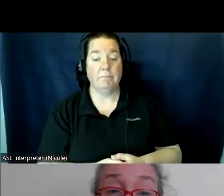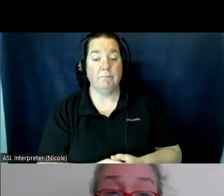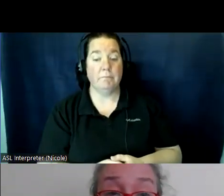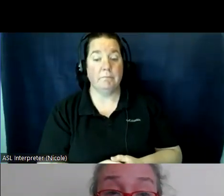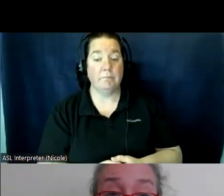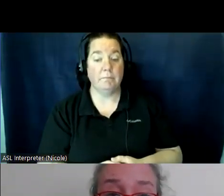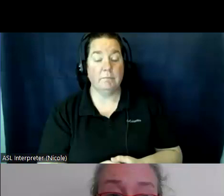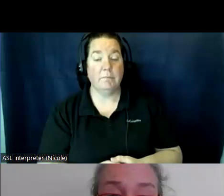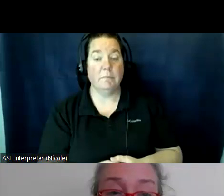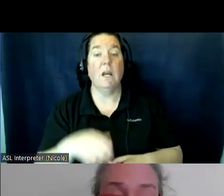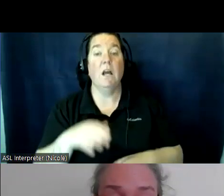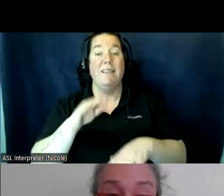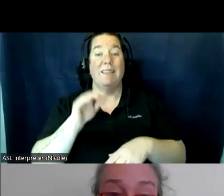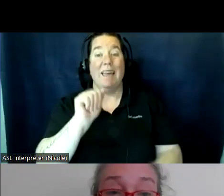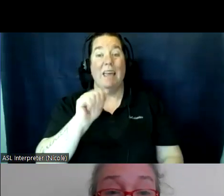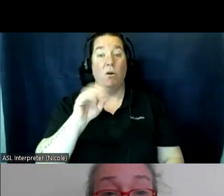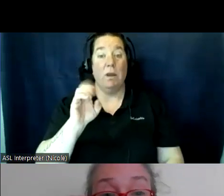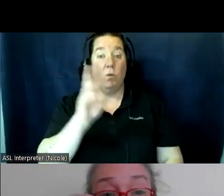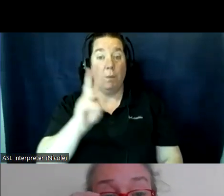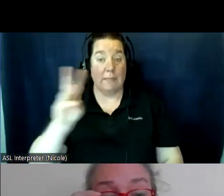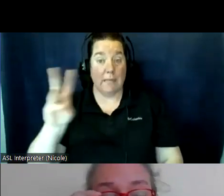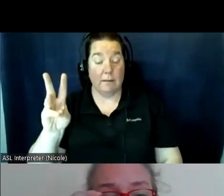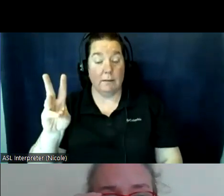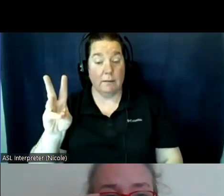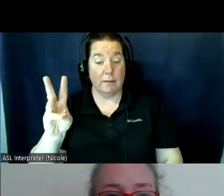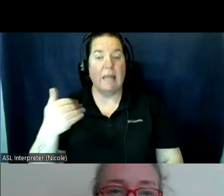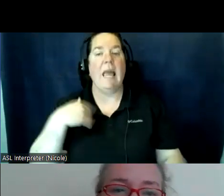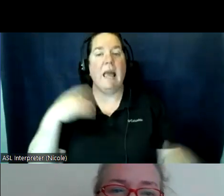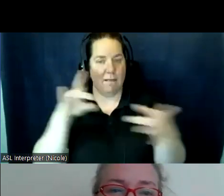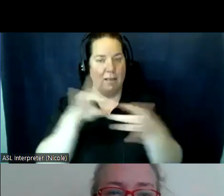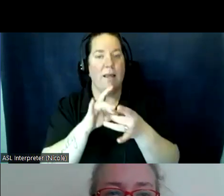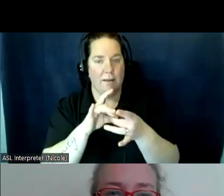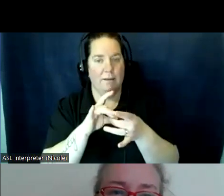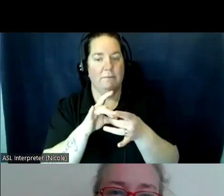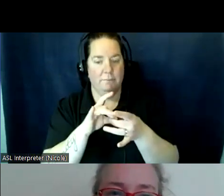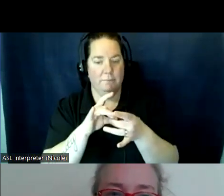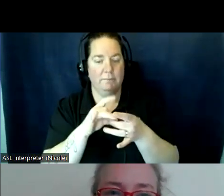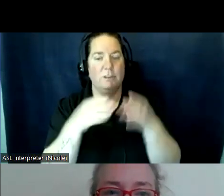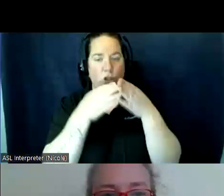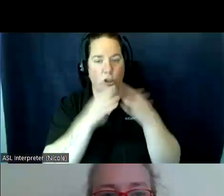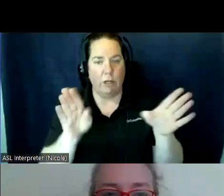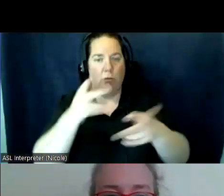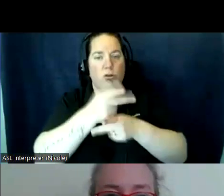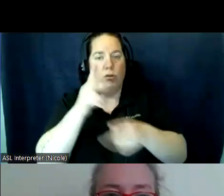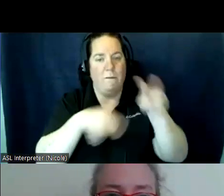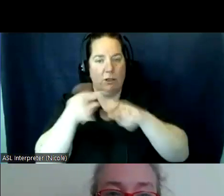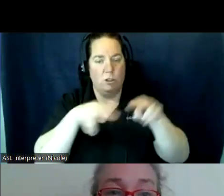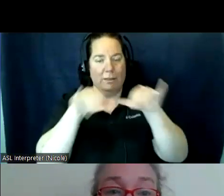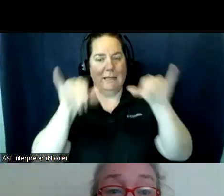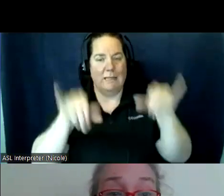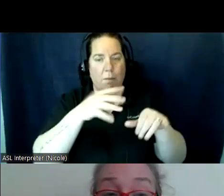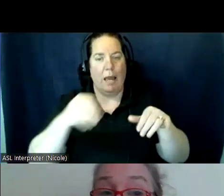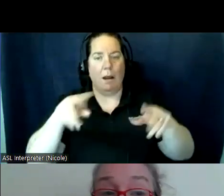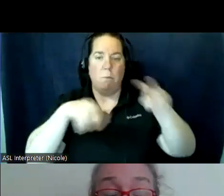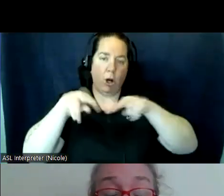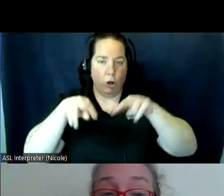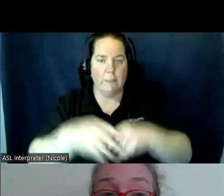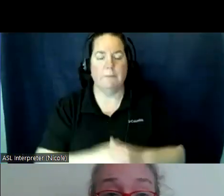the AOE website, first there is a link to General supervision system and monitoring that spells